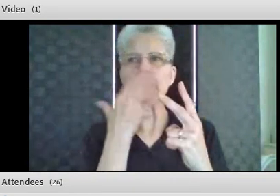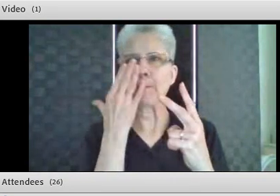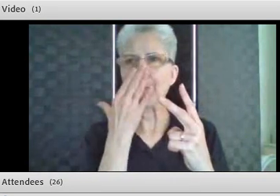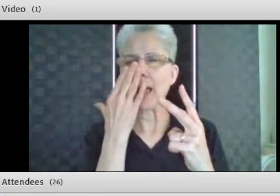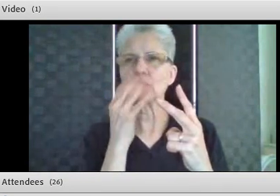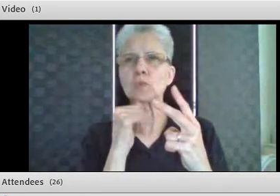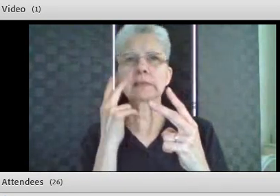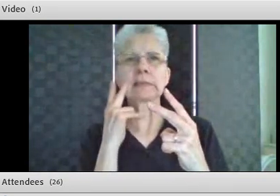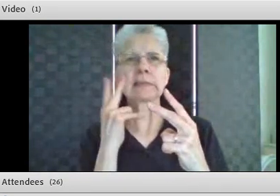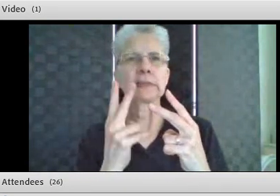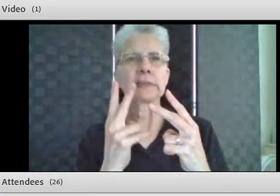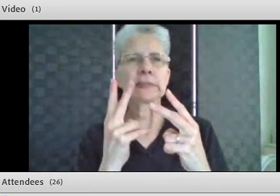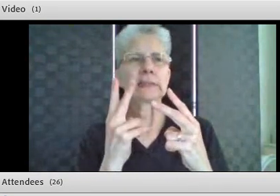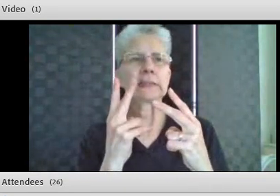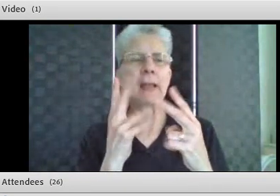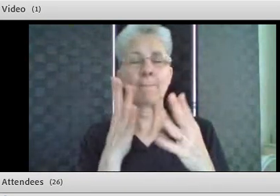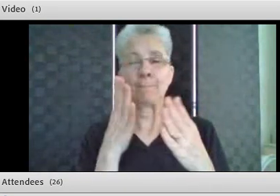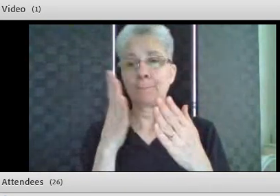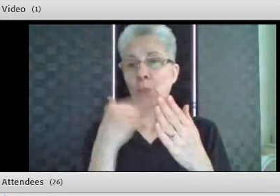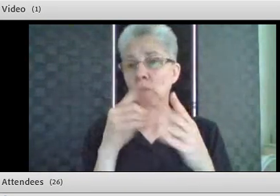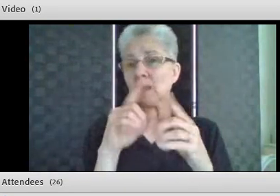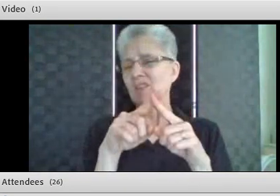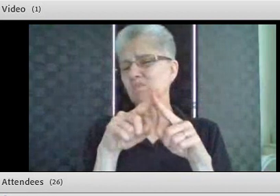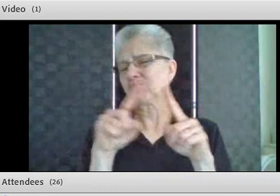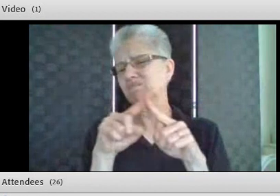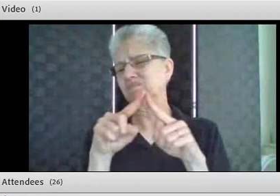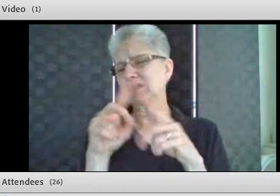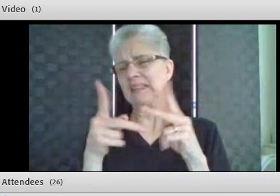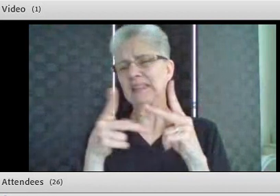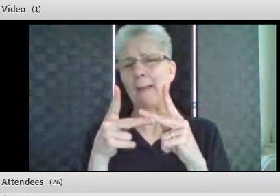You can taste sounds or color.